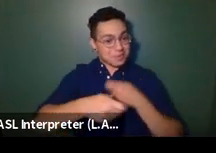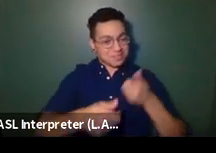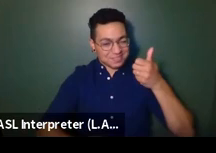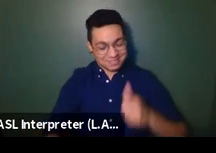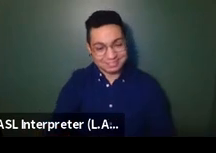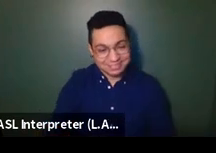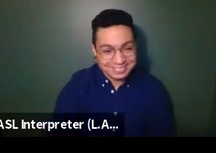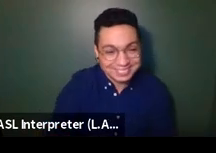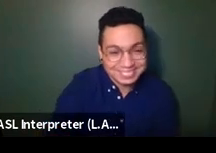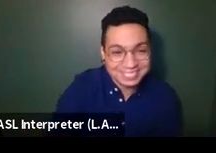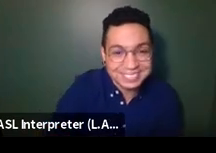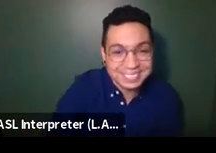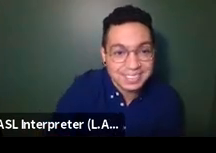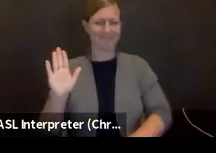ESD 189 - Amy Colburn: I'm going to just send them to